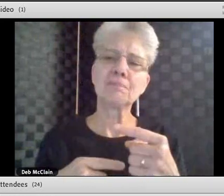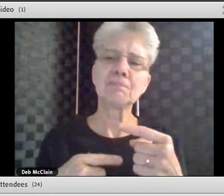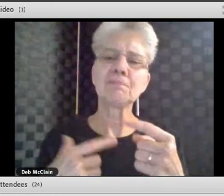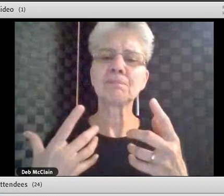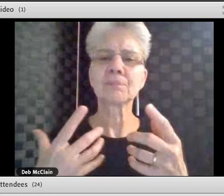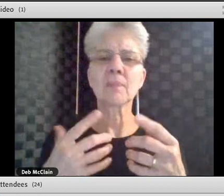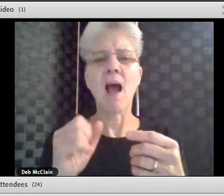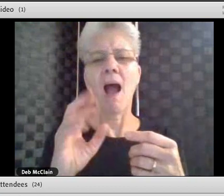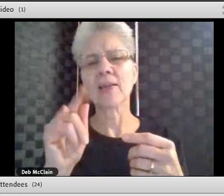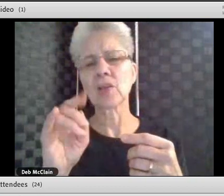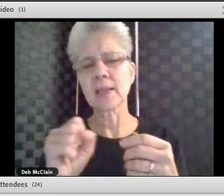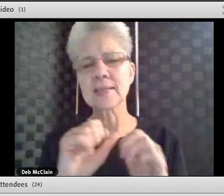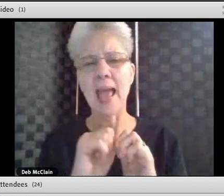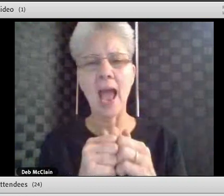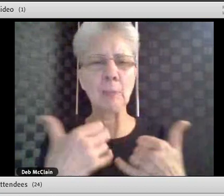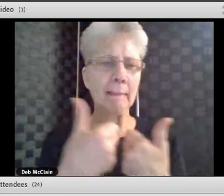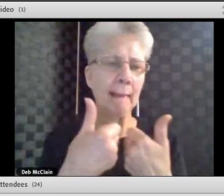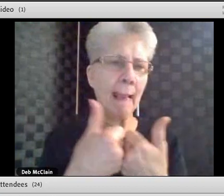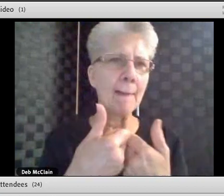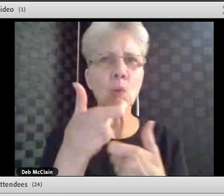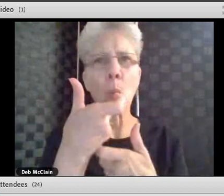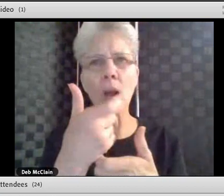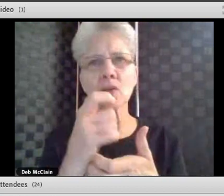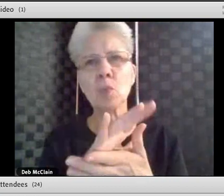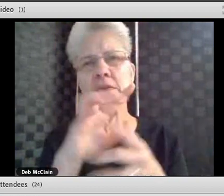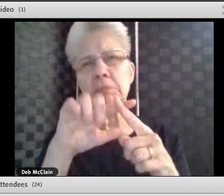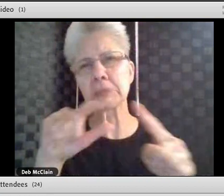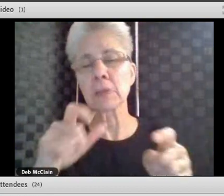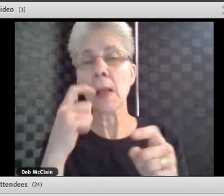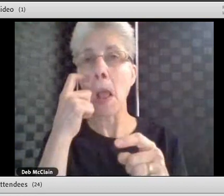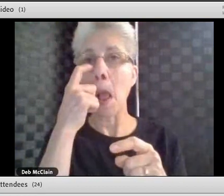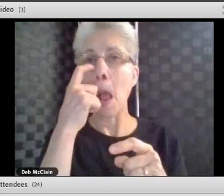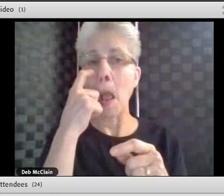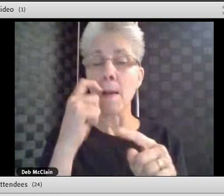and how you can play games and watch movies and different things like that, but there are definitely